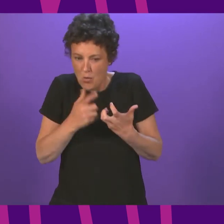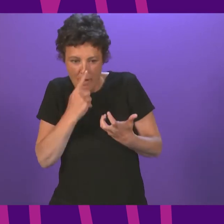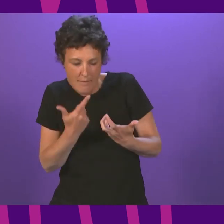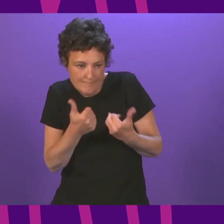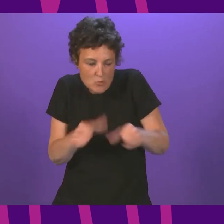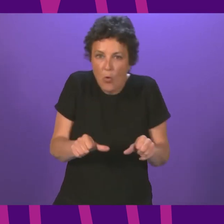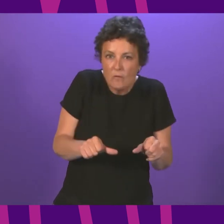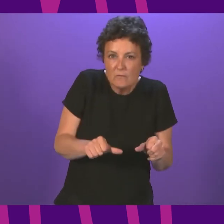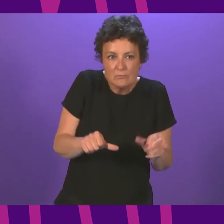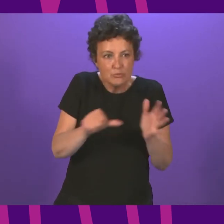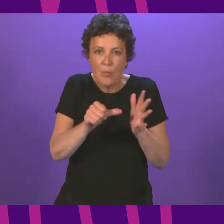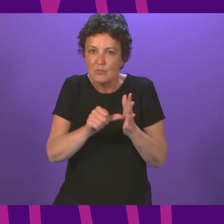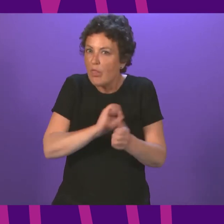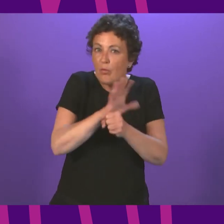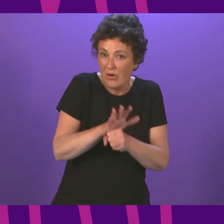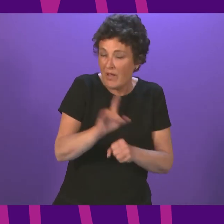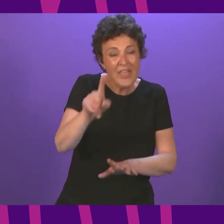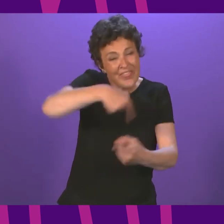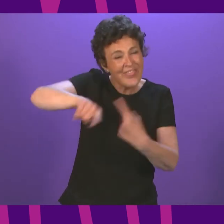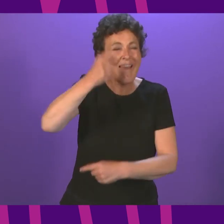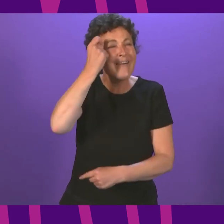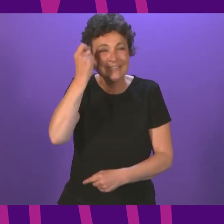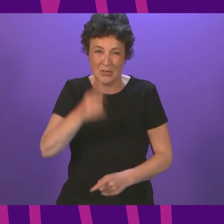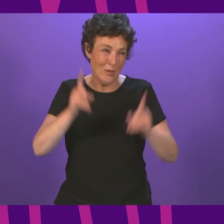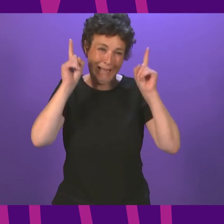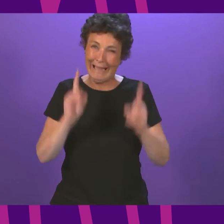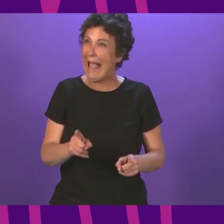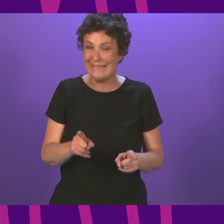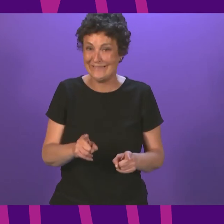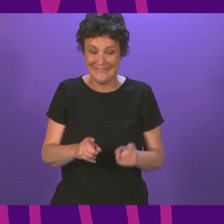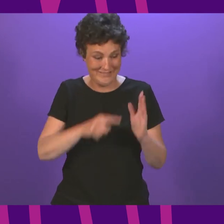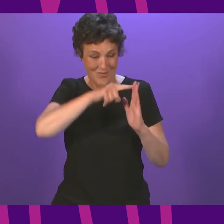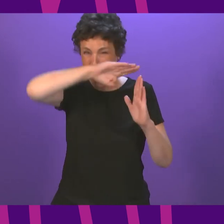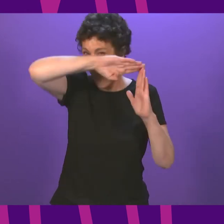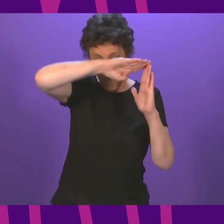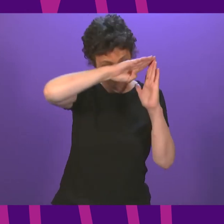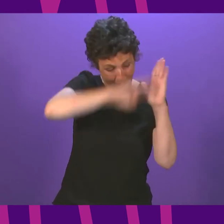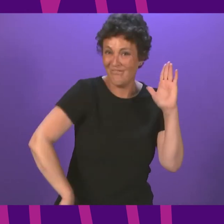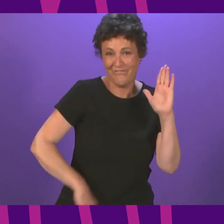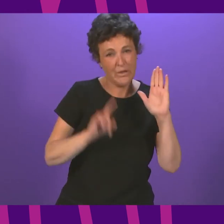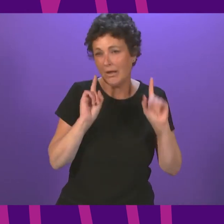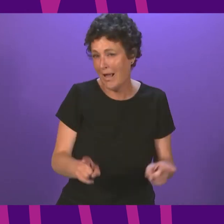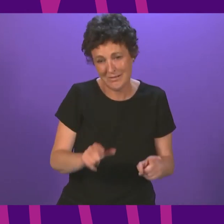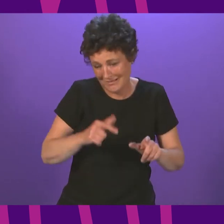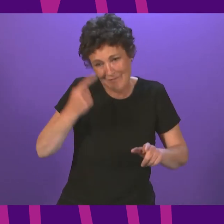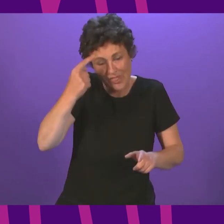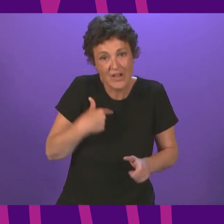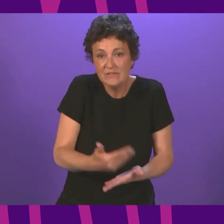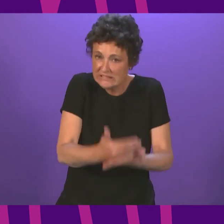will still be issues with mitigation. Everyone understands that we have to do this in a safe